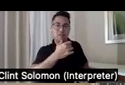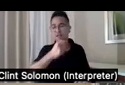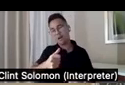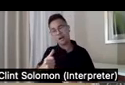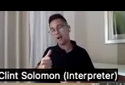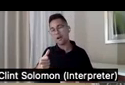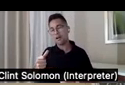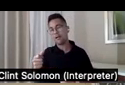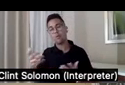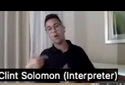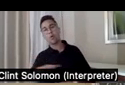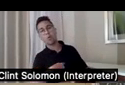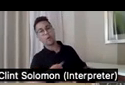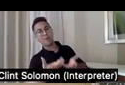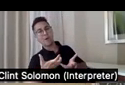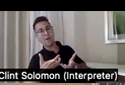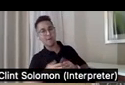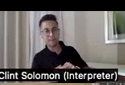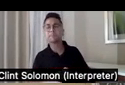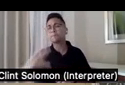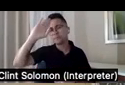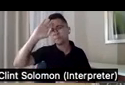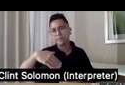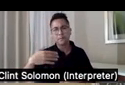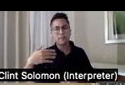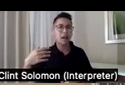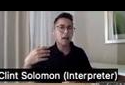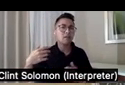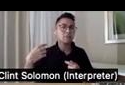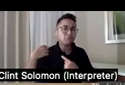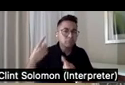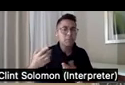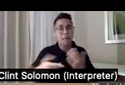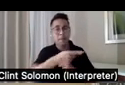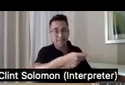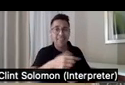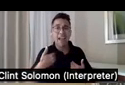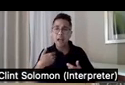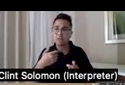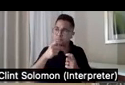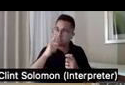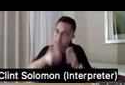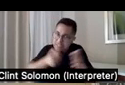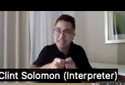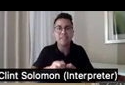i know for a while the child may have distinct preferences and still choose something else